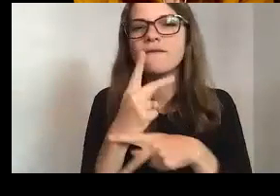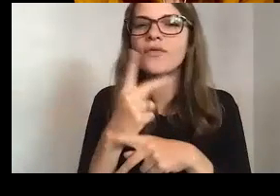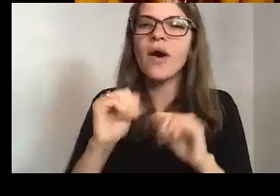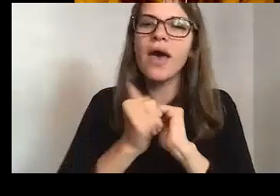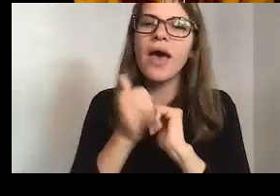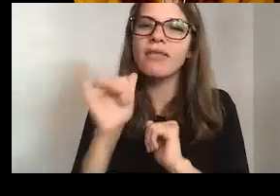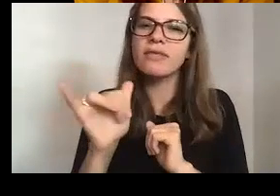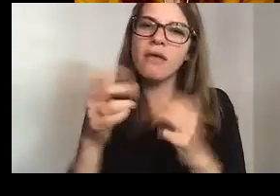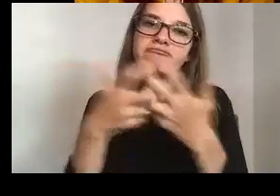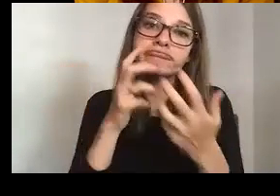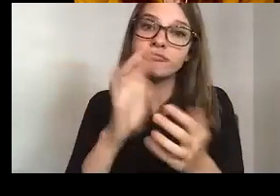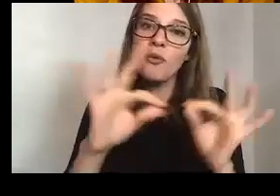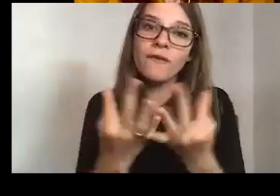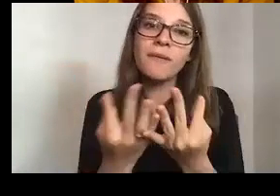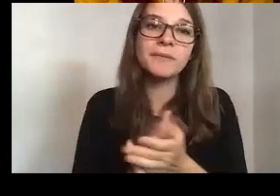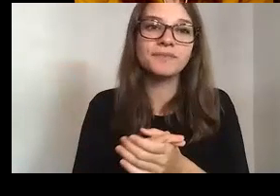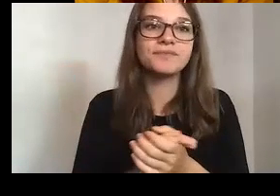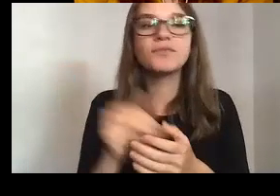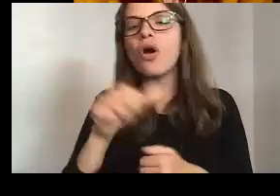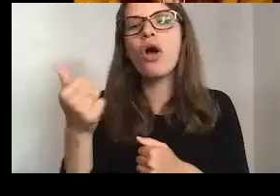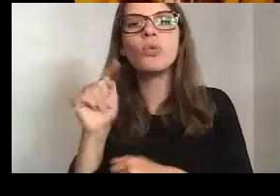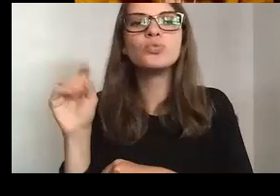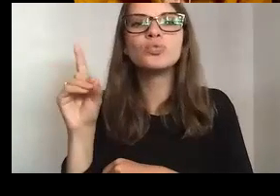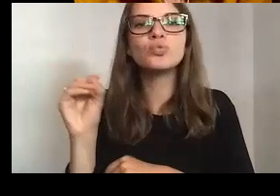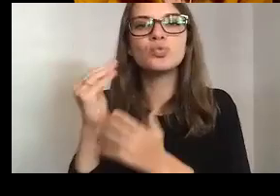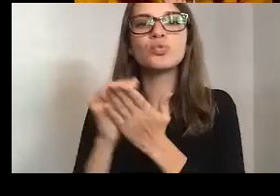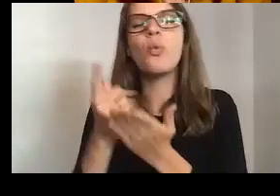thinking about that other to-do list so what other things need to get done each day